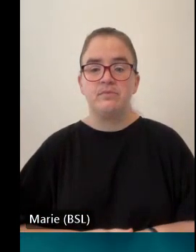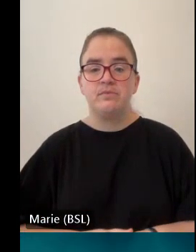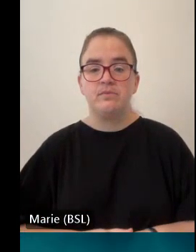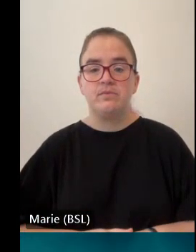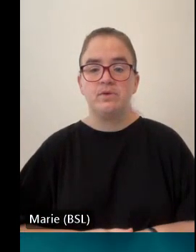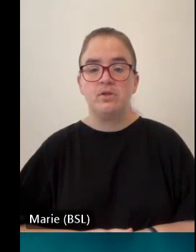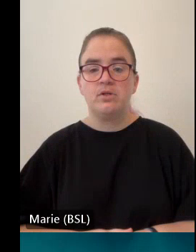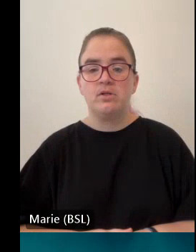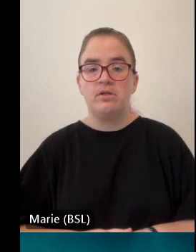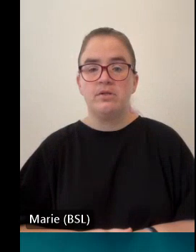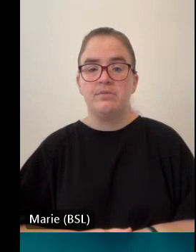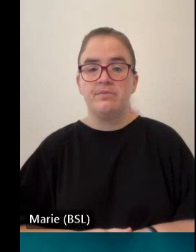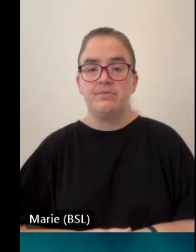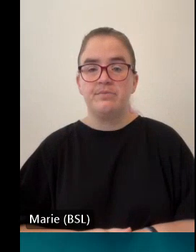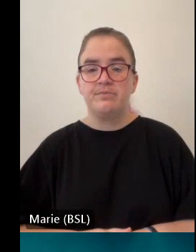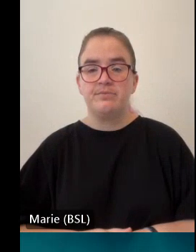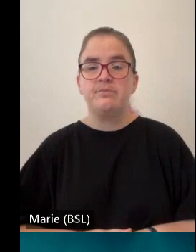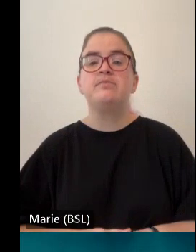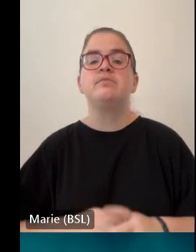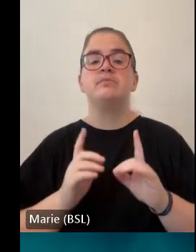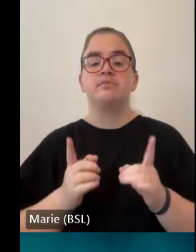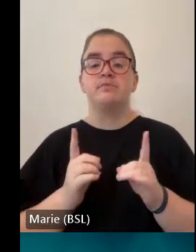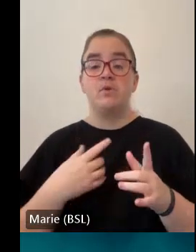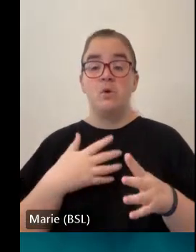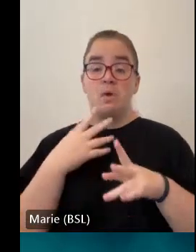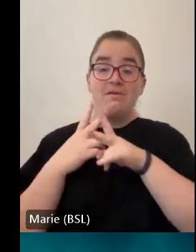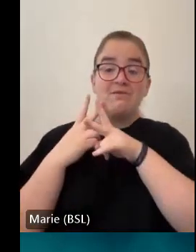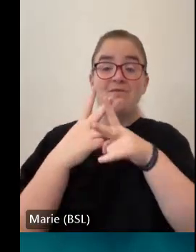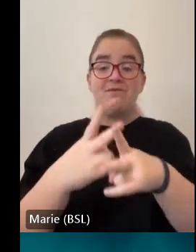So so when we visit victims to safeguard them, obviously one of